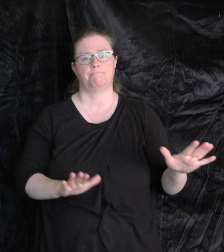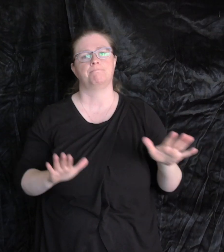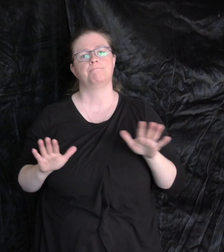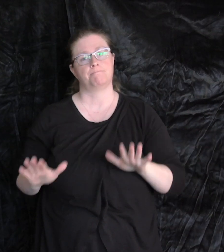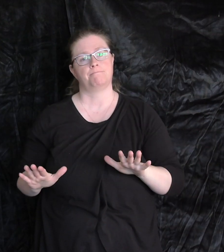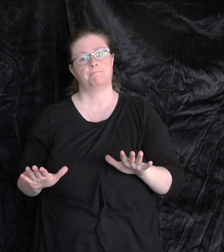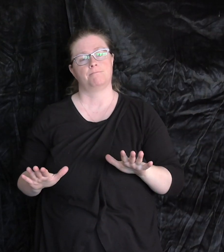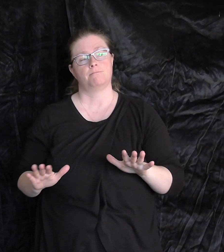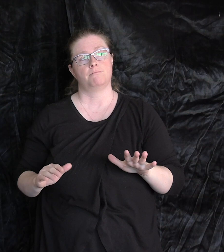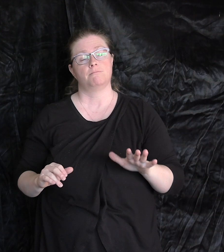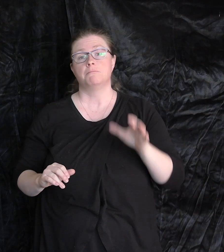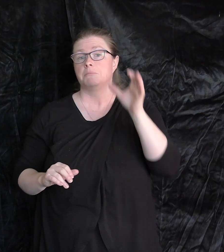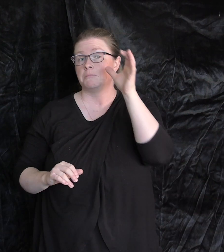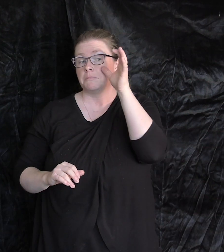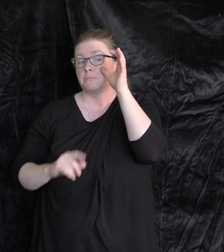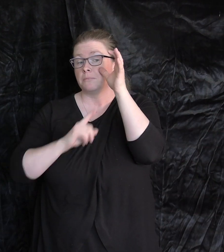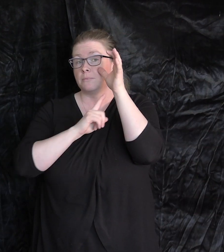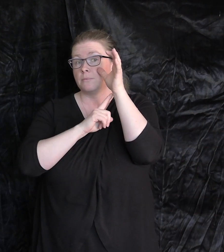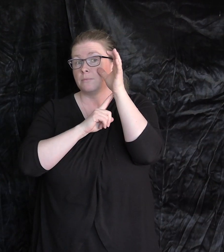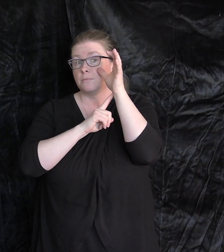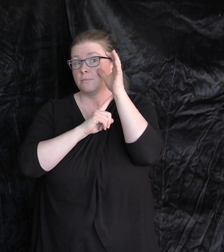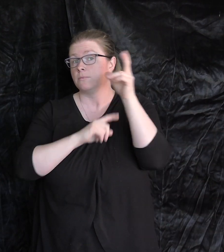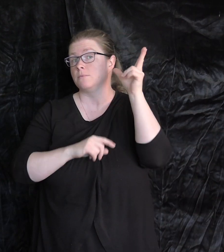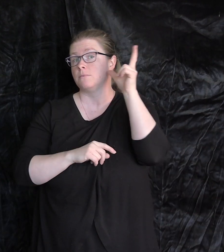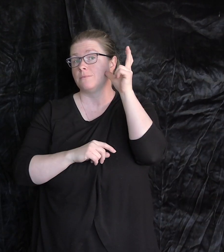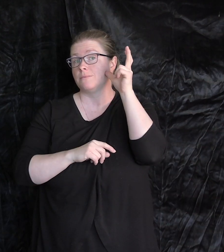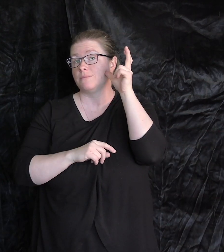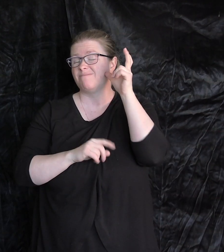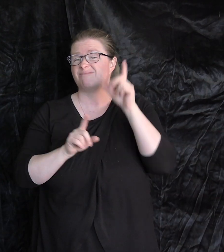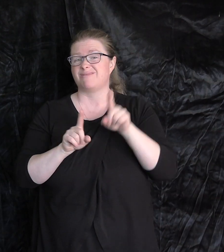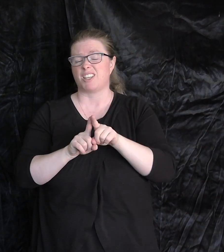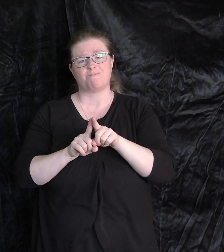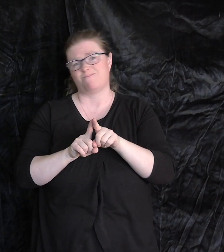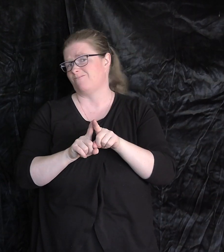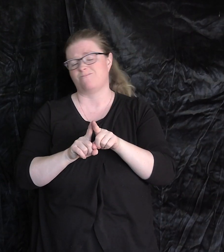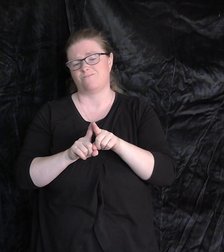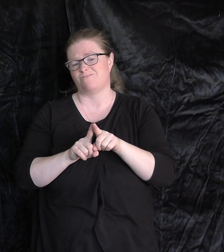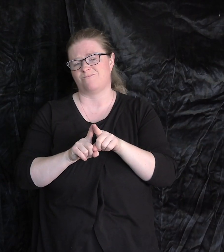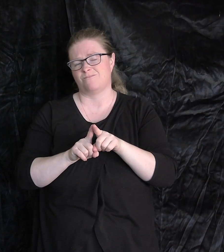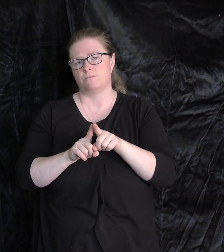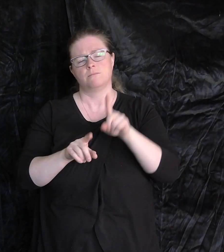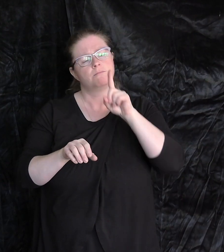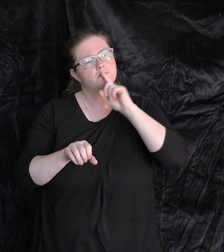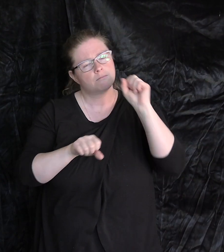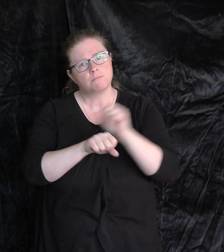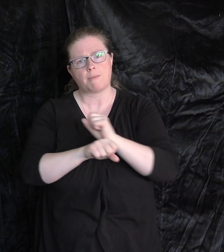Listening is not the same as hearing. It is a form of active and receptive attention.